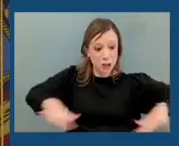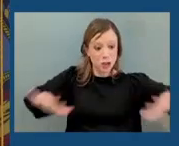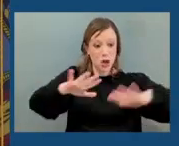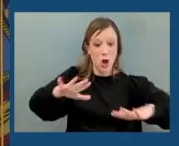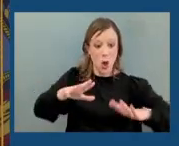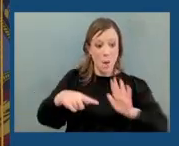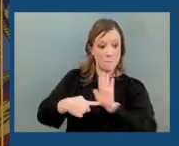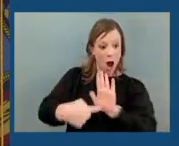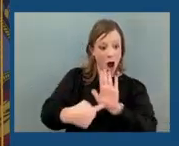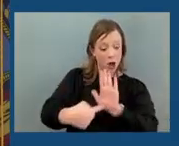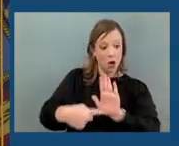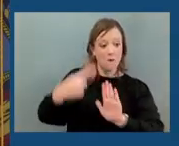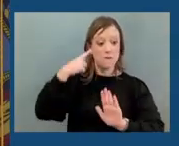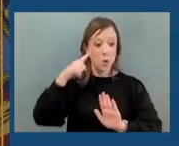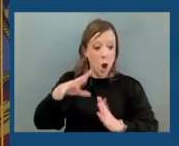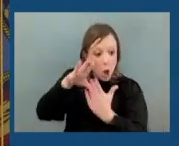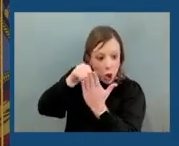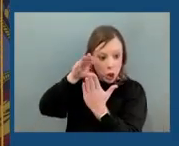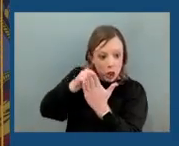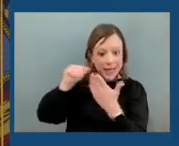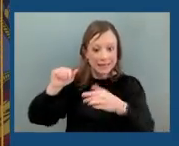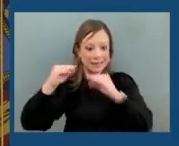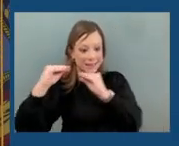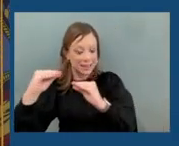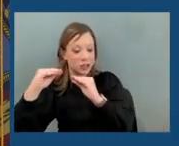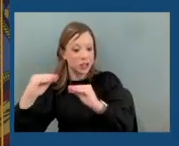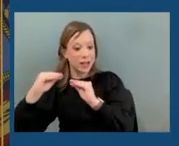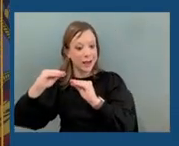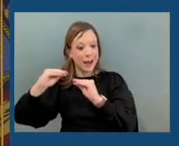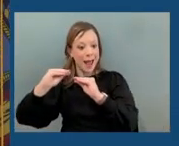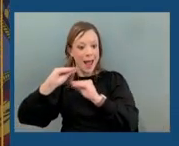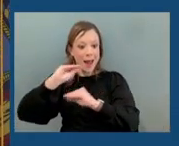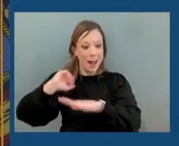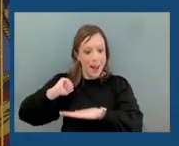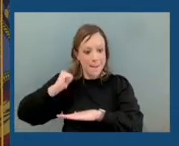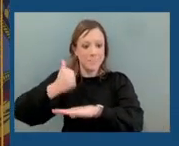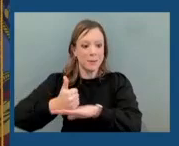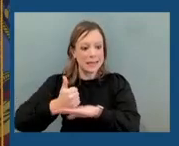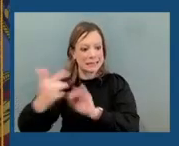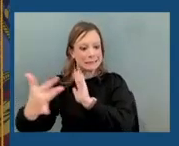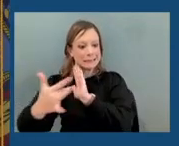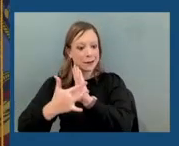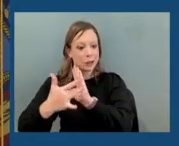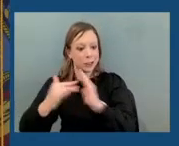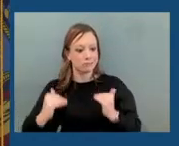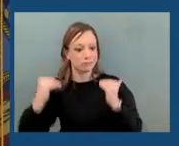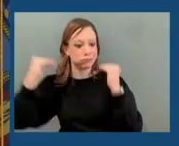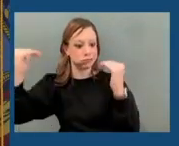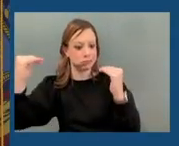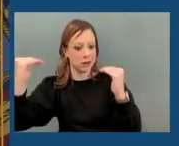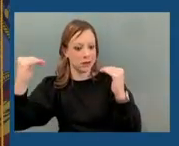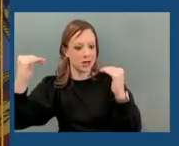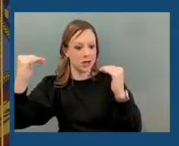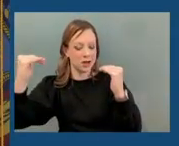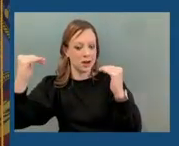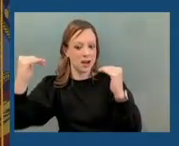and the implementation of technological advancements. Without a doubt. This is my crowning achievement,